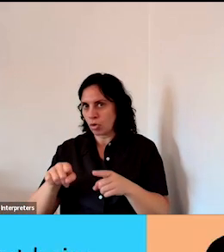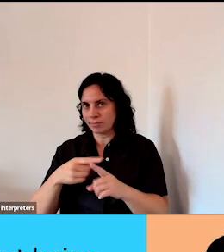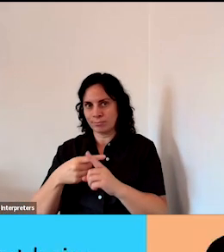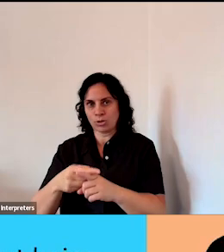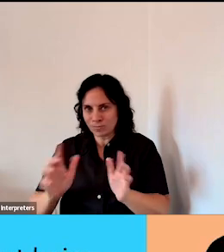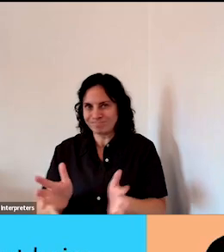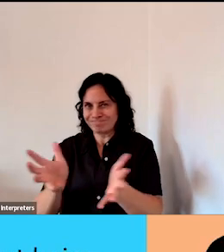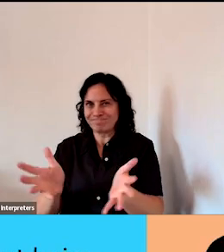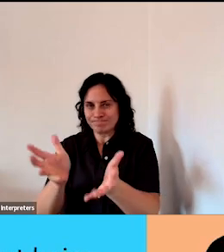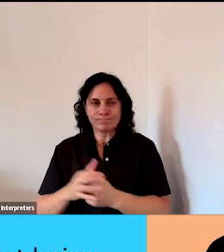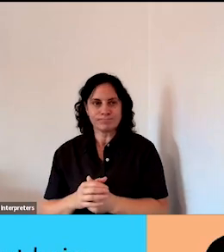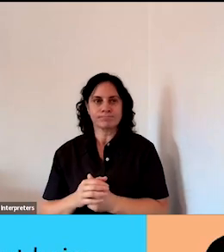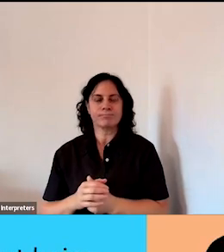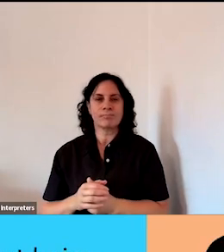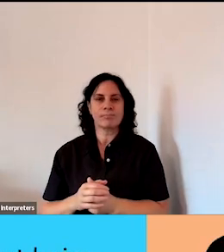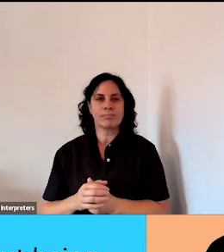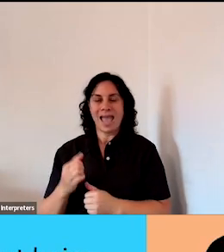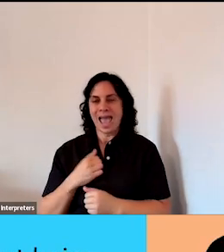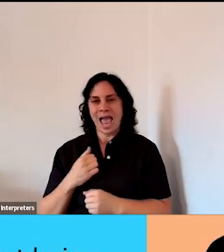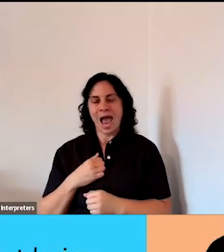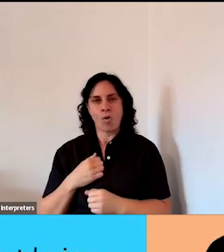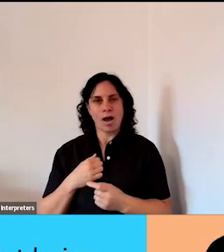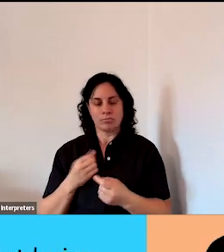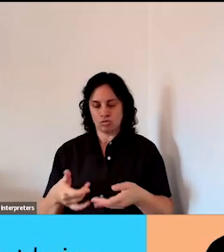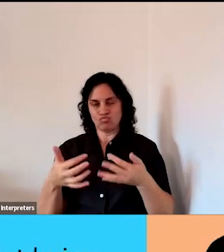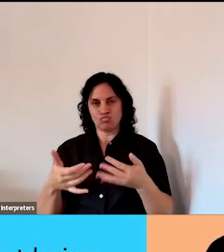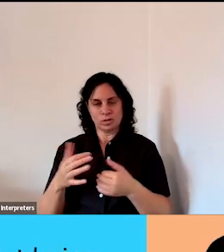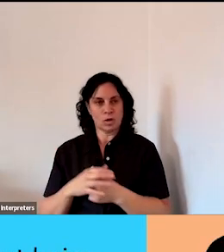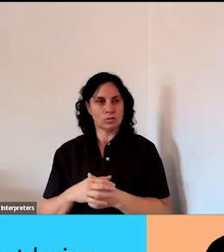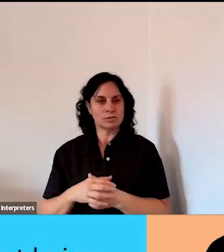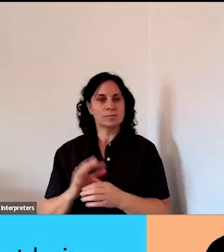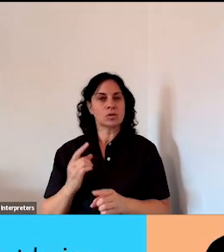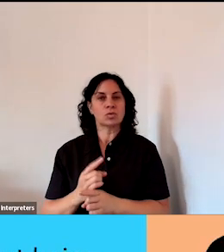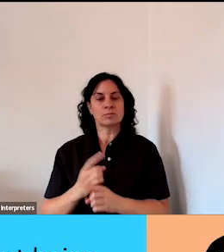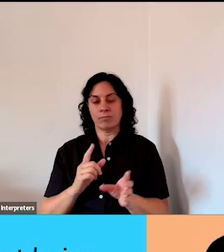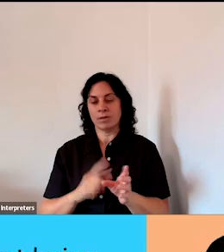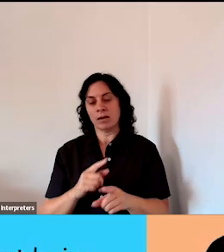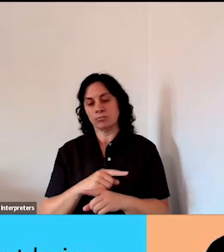Now these findings are also reflected by what young people are telling us directly.